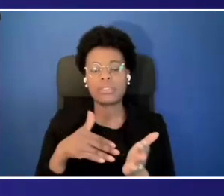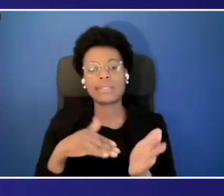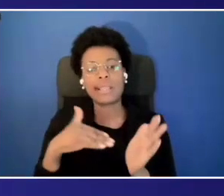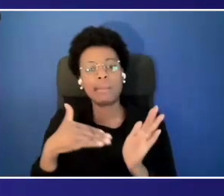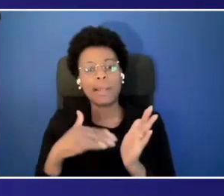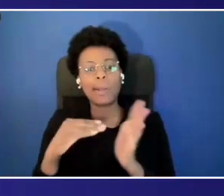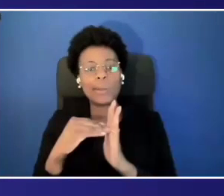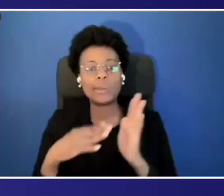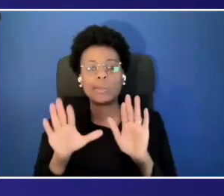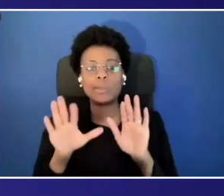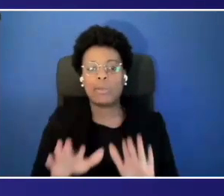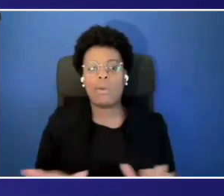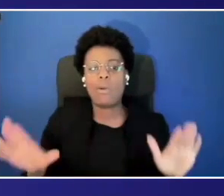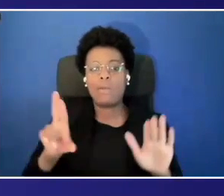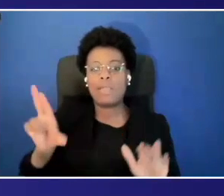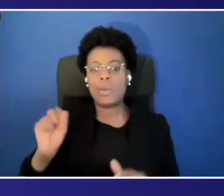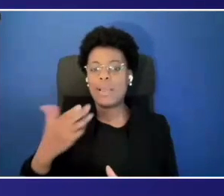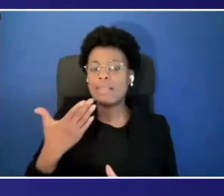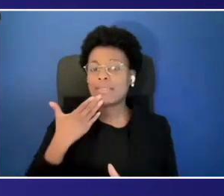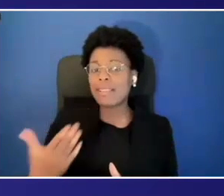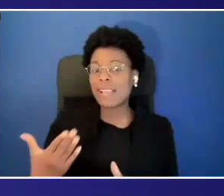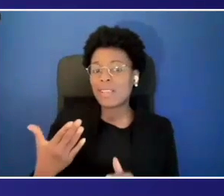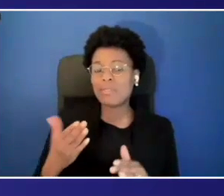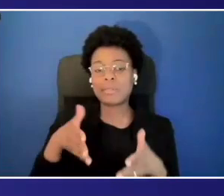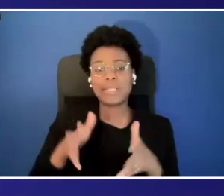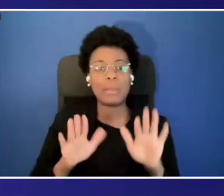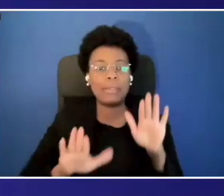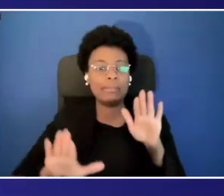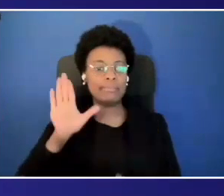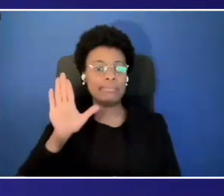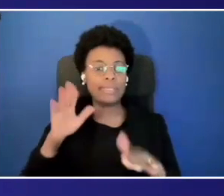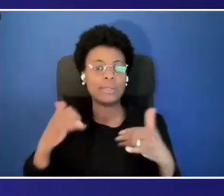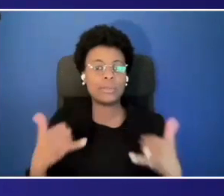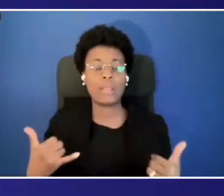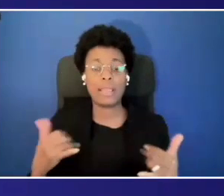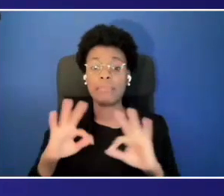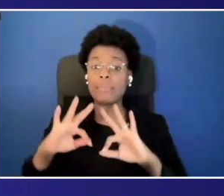Thank you for the opportunity to provide testimony today. Family physicians are at the heart of our communities.